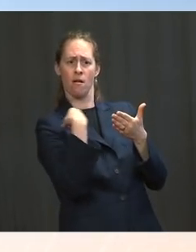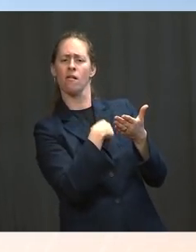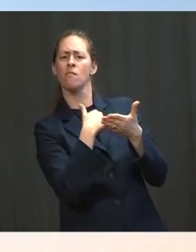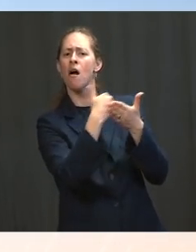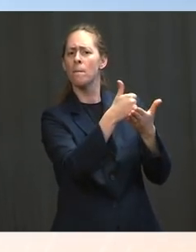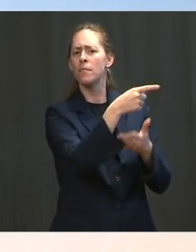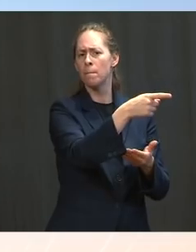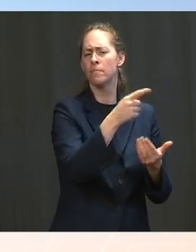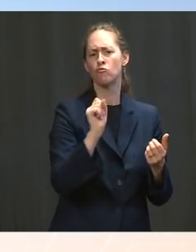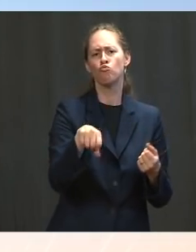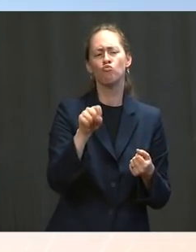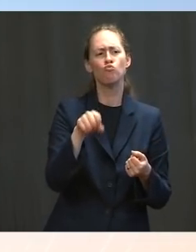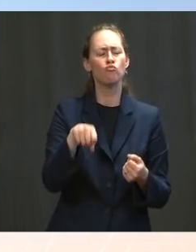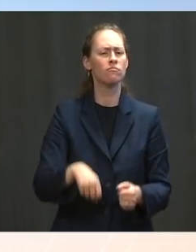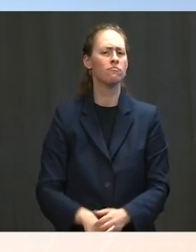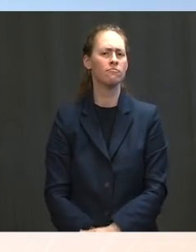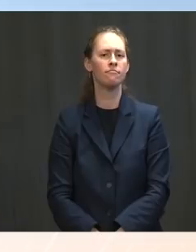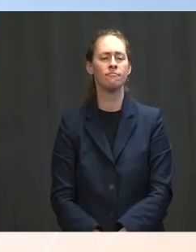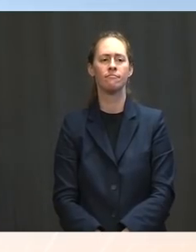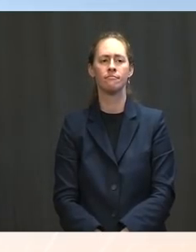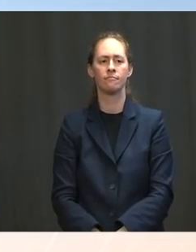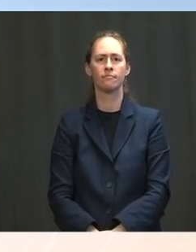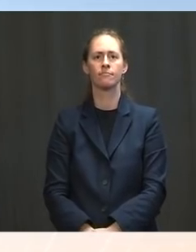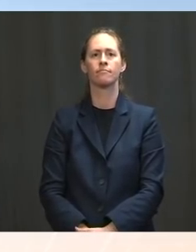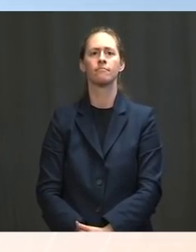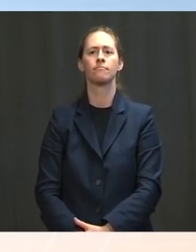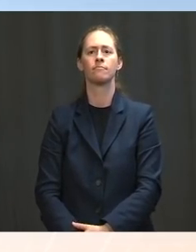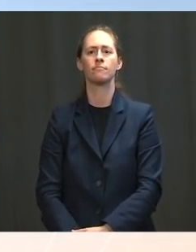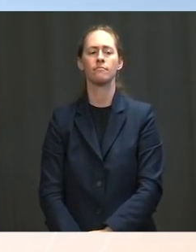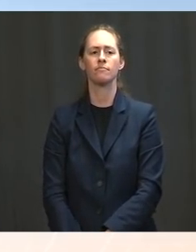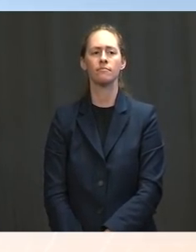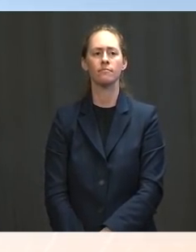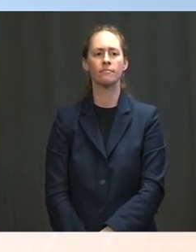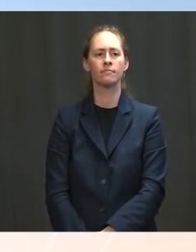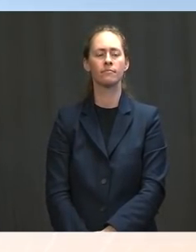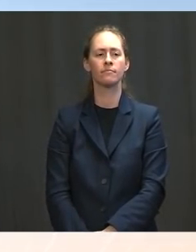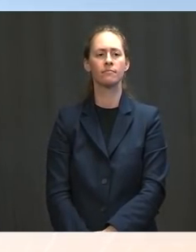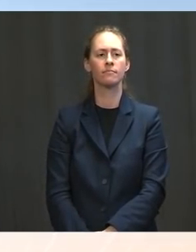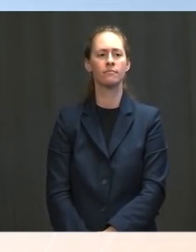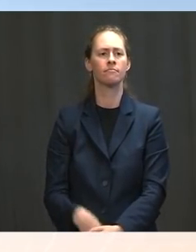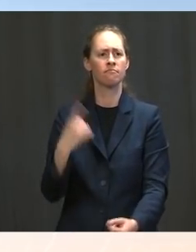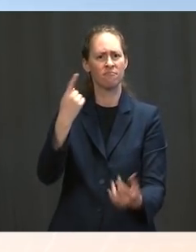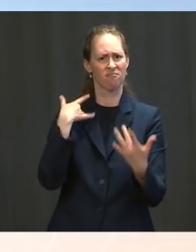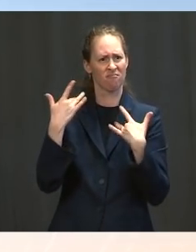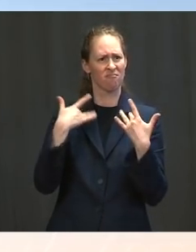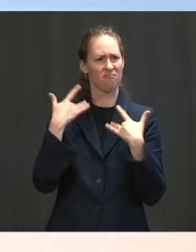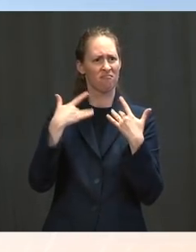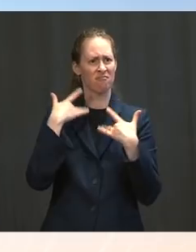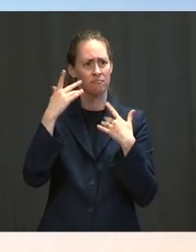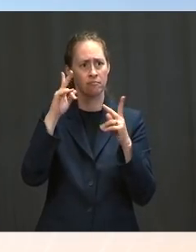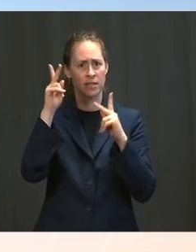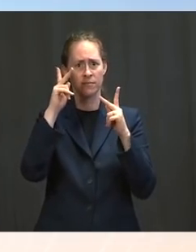The Press: Okay, but what about the broader concern, though, of an influx of people trying to reach Europe? Ms. Psaki: I don't have any update on that.